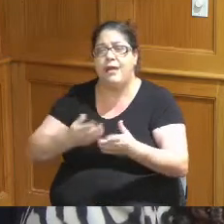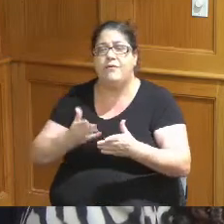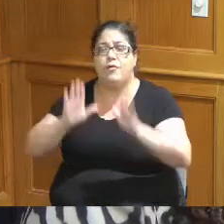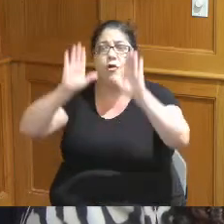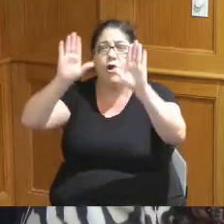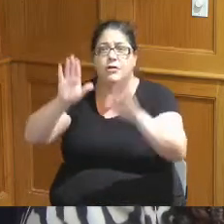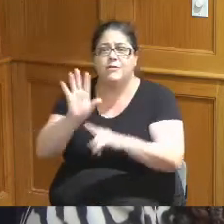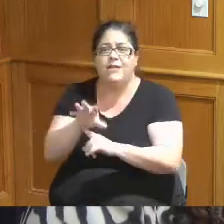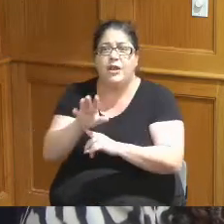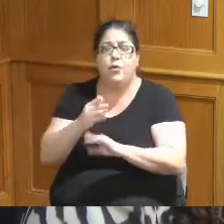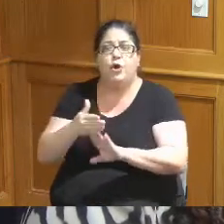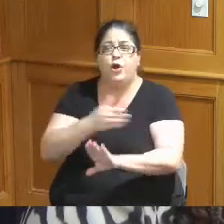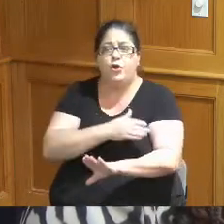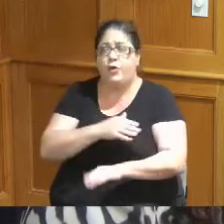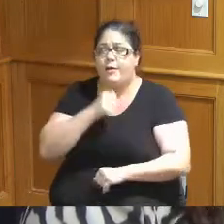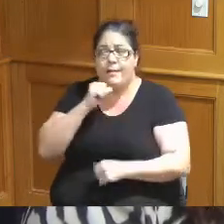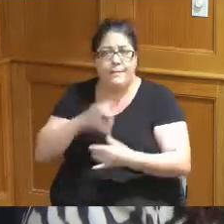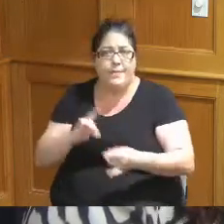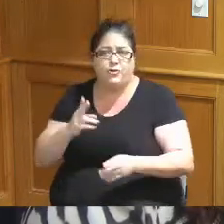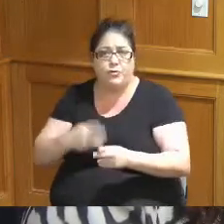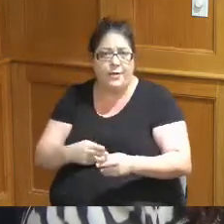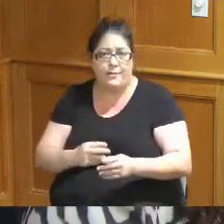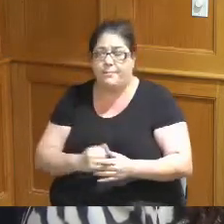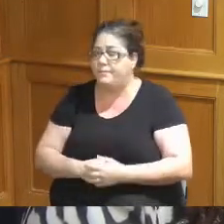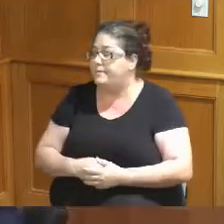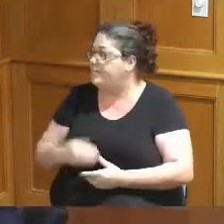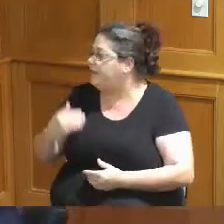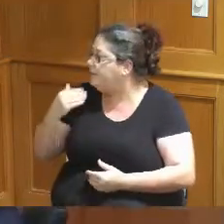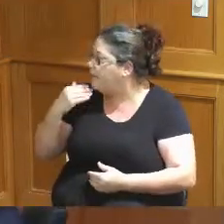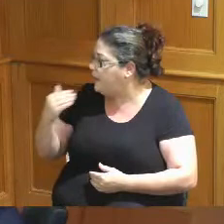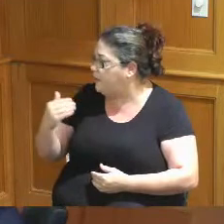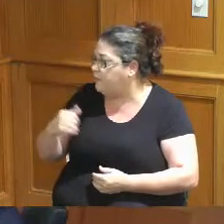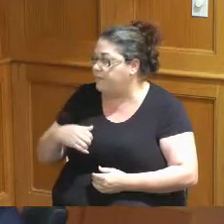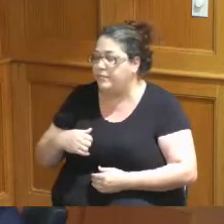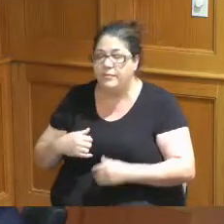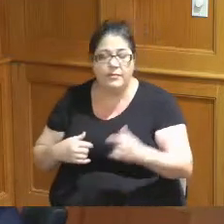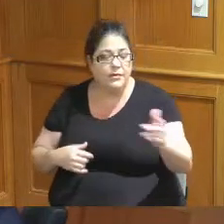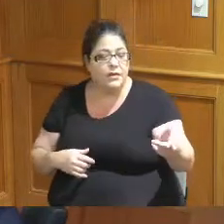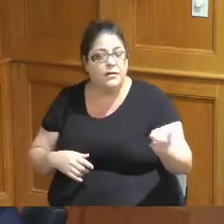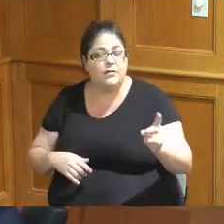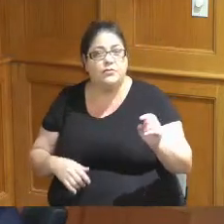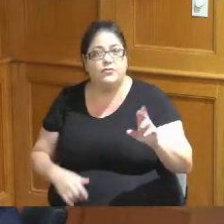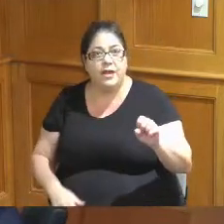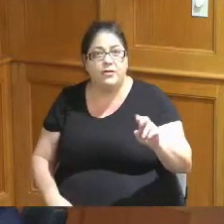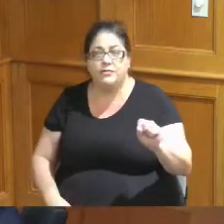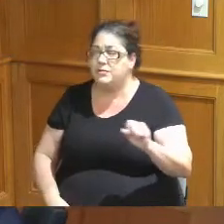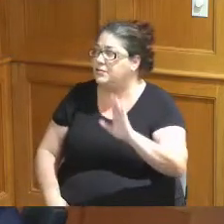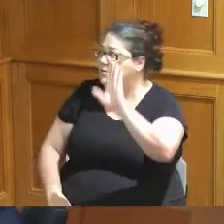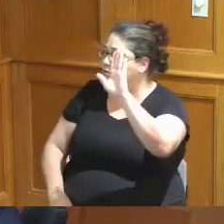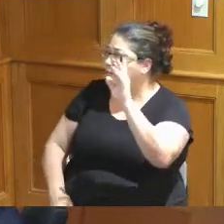earlier and I didn't mention her thank you thank you Madam President yes it's not so much that I